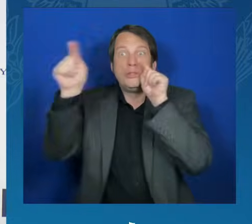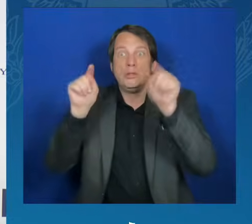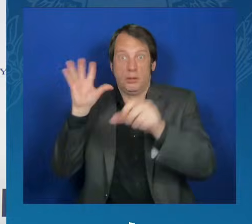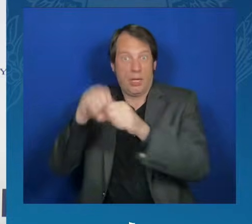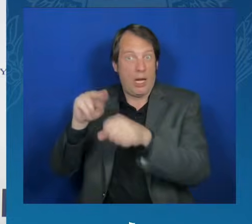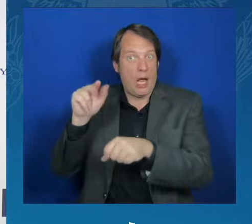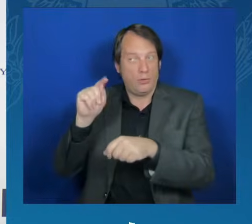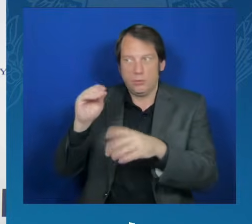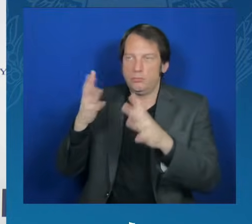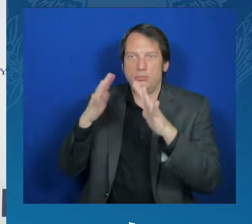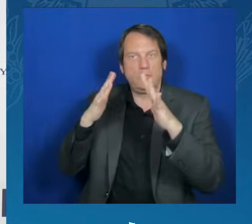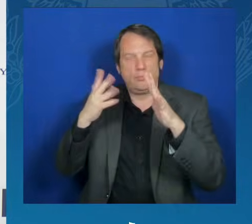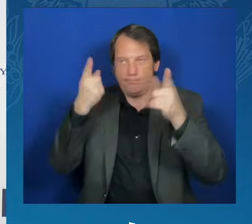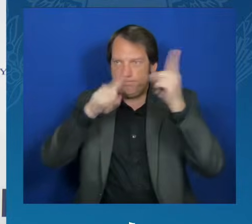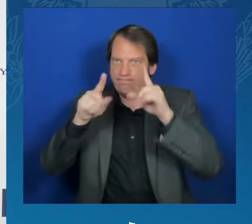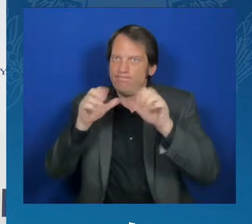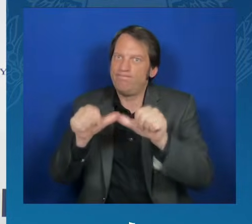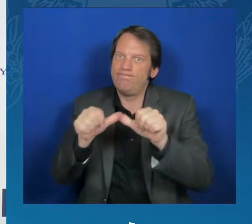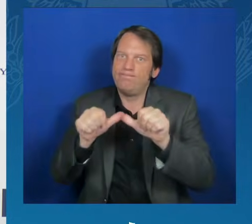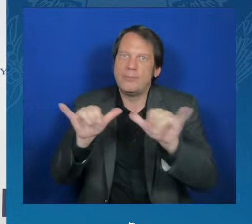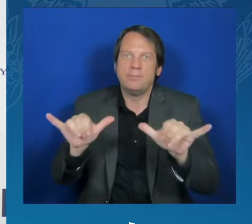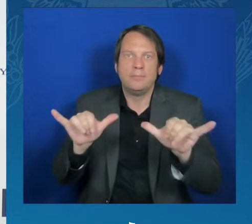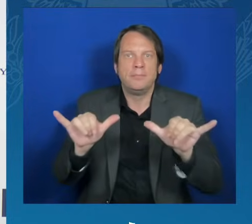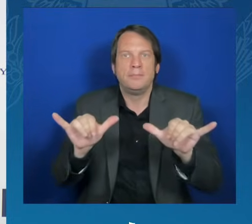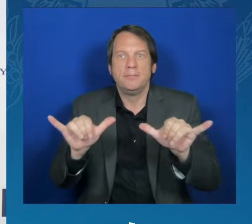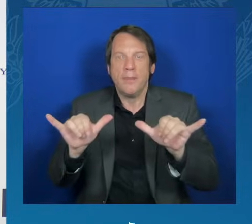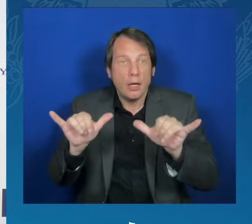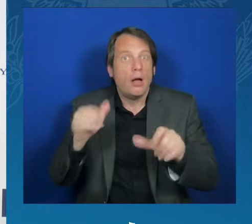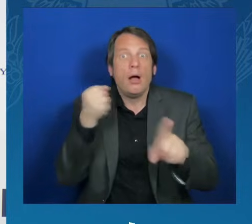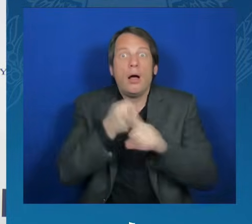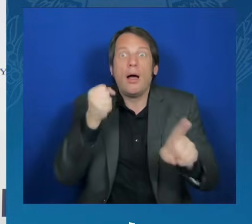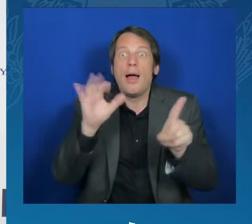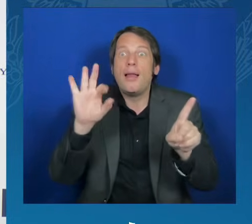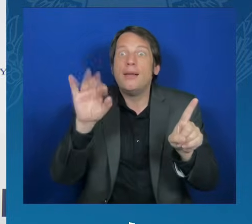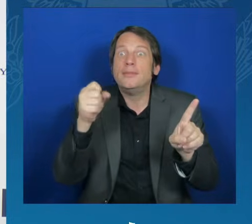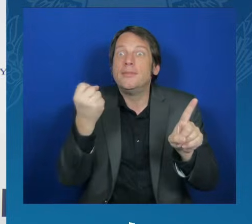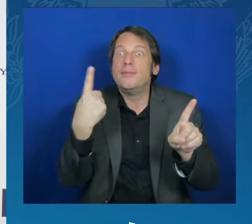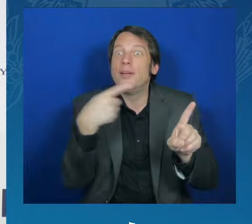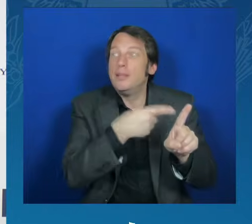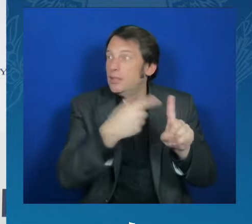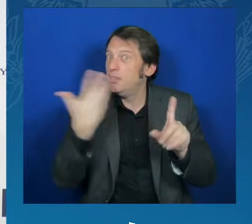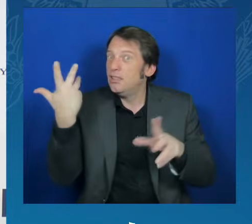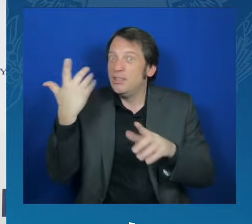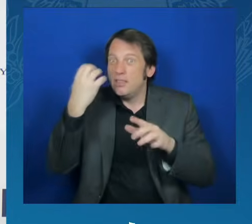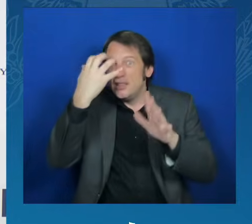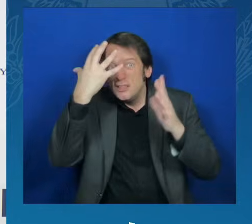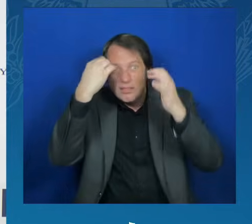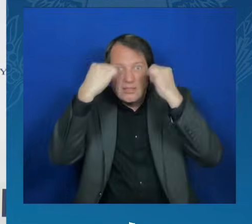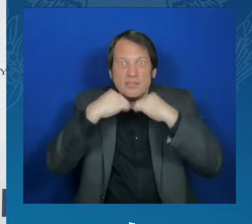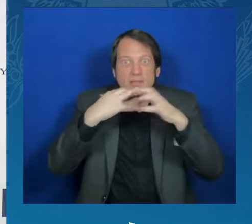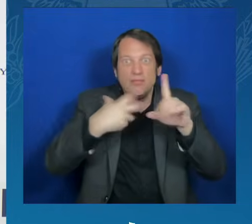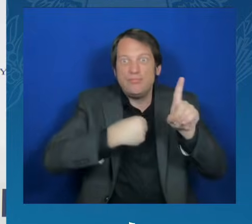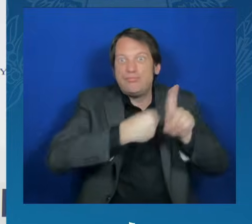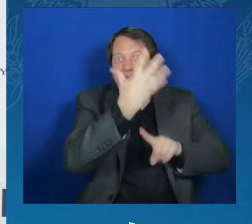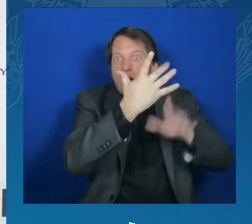and for the first and only time, NATO invoked Article 5, the collective defense clause.